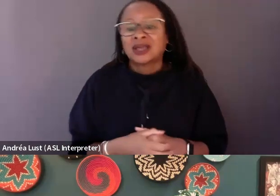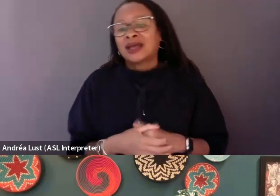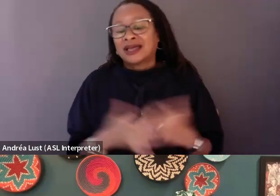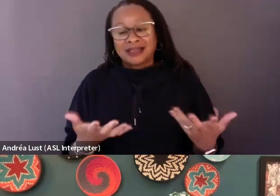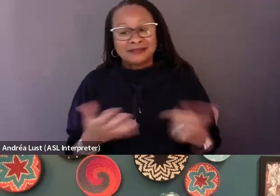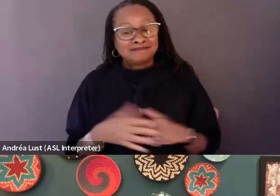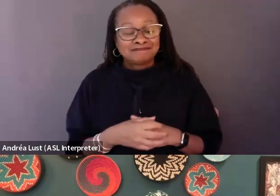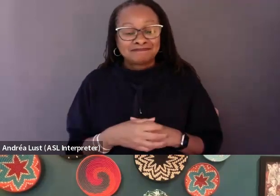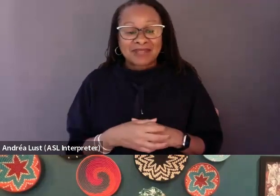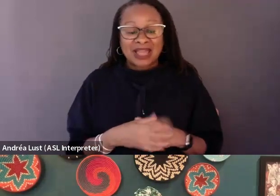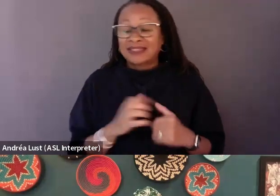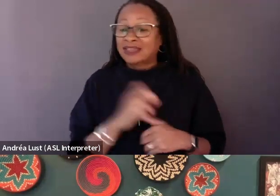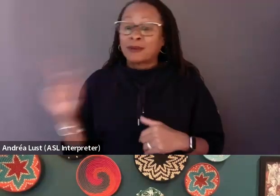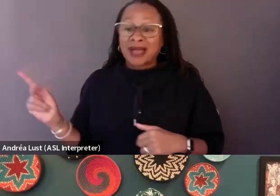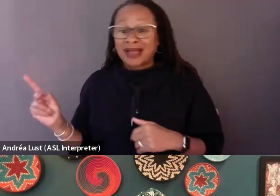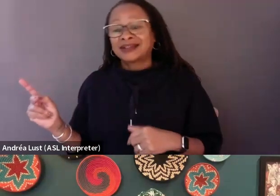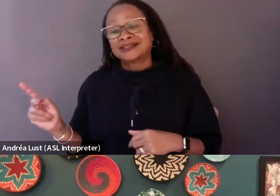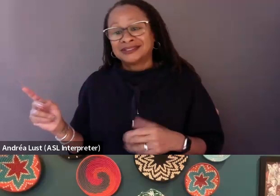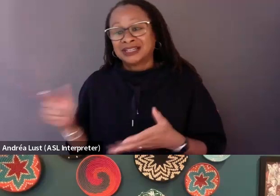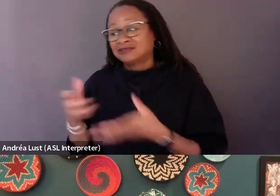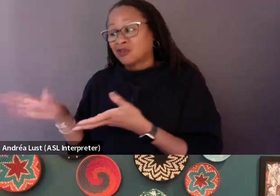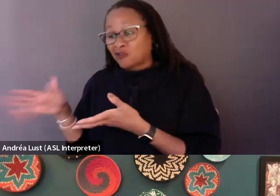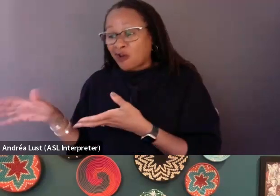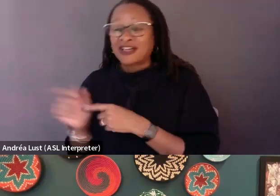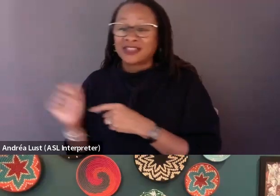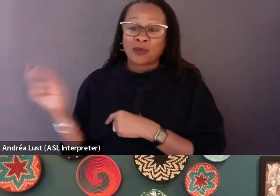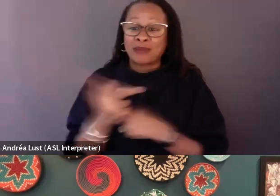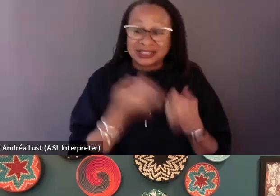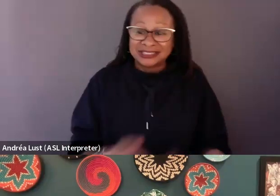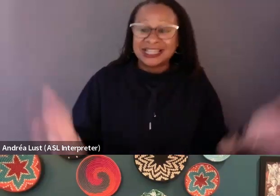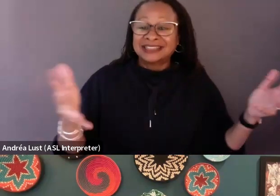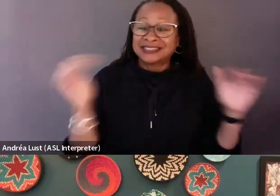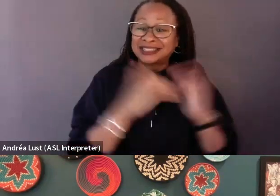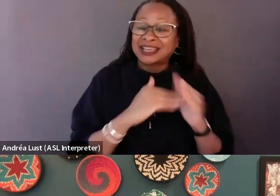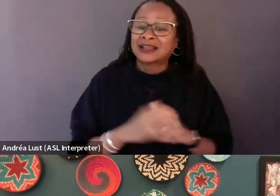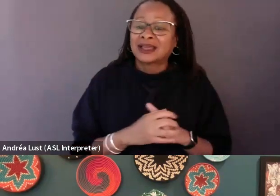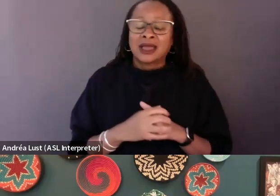So for a very, very long time, ancestrally, they've known there's no point fighting nature.